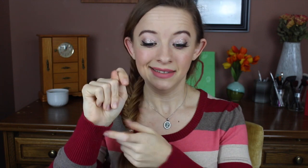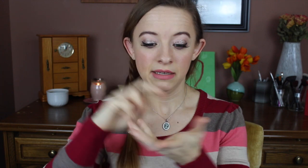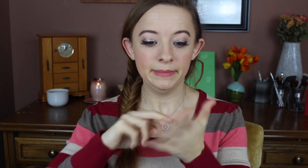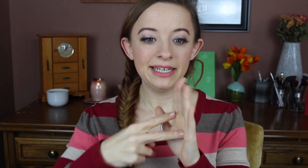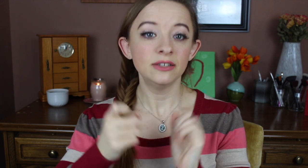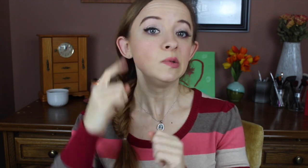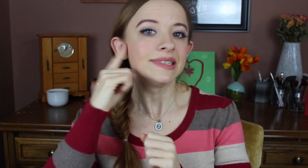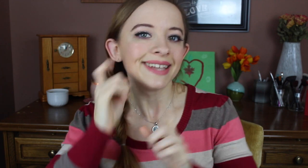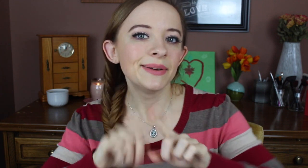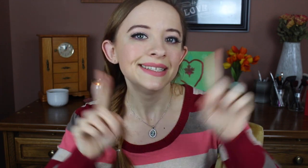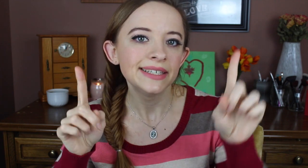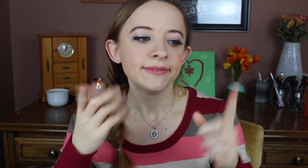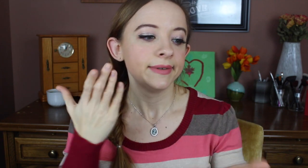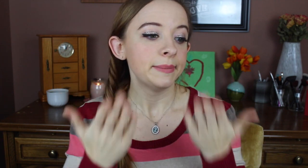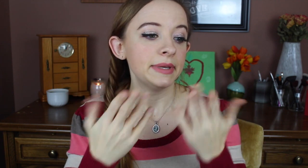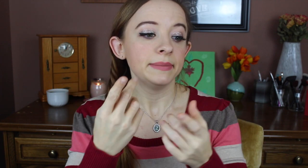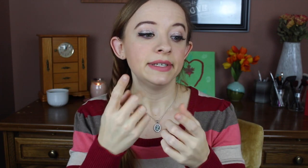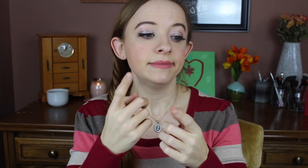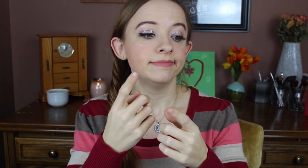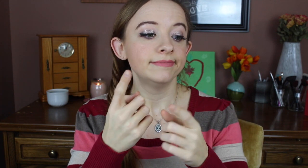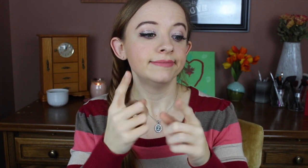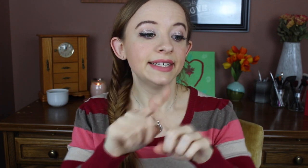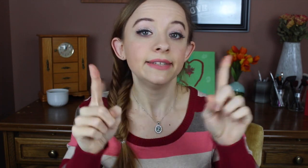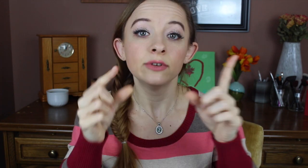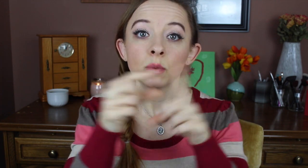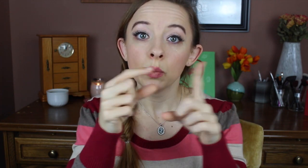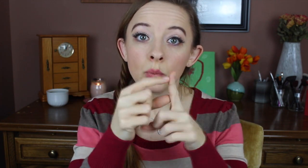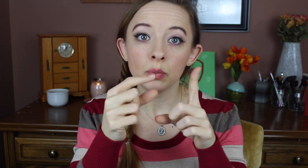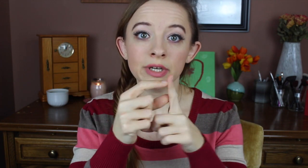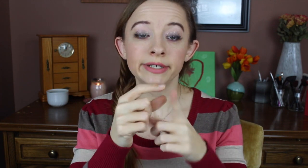So that accent means that it sounds different. So maybe you know